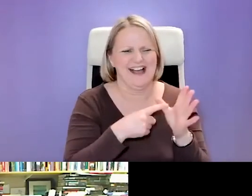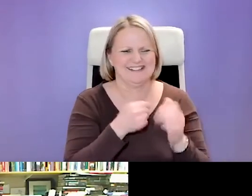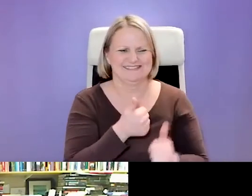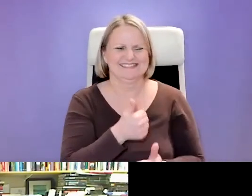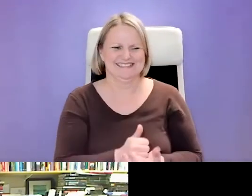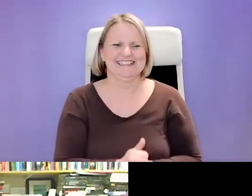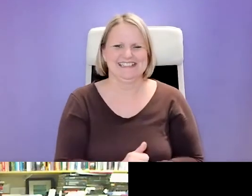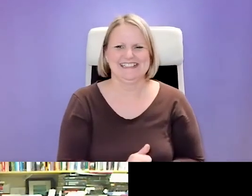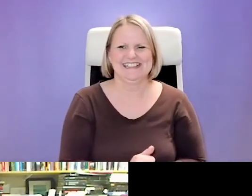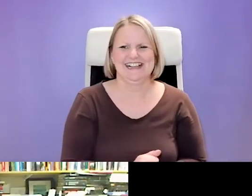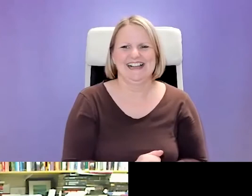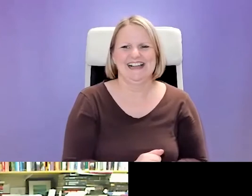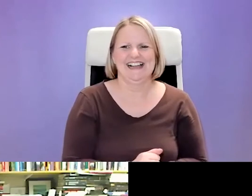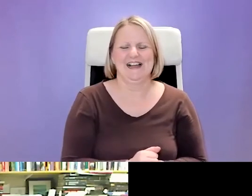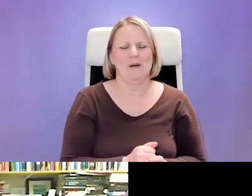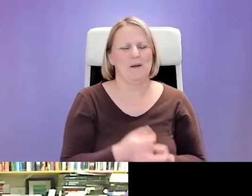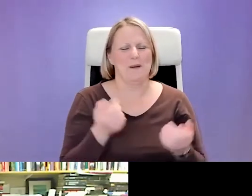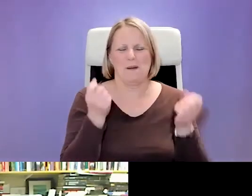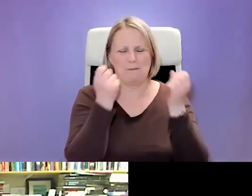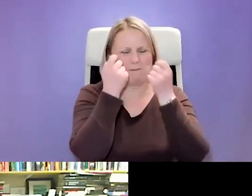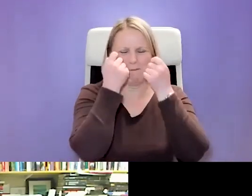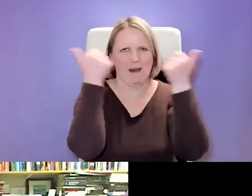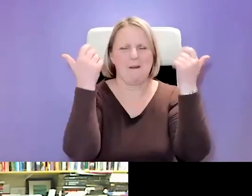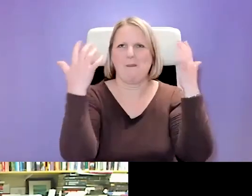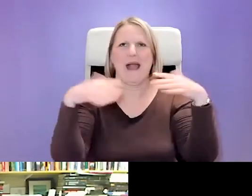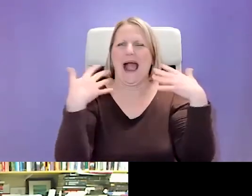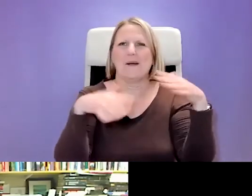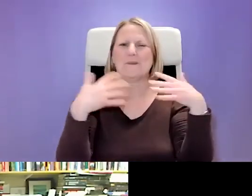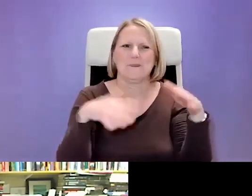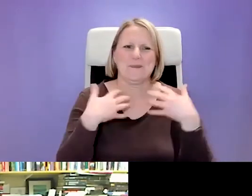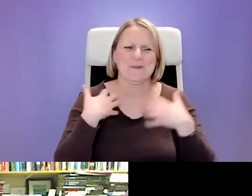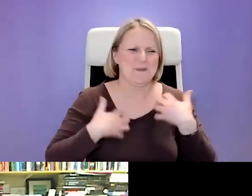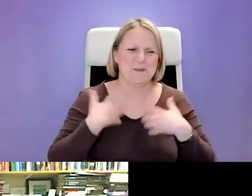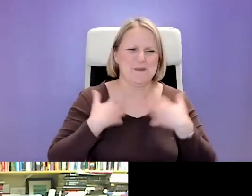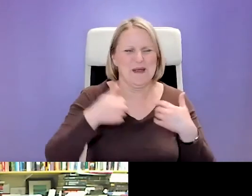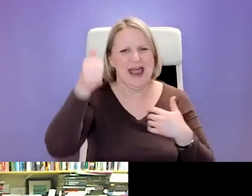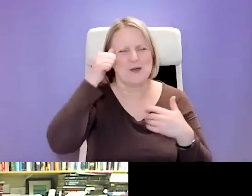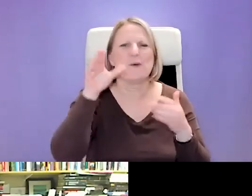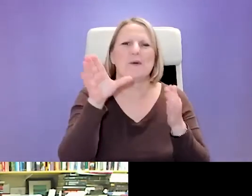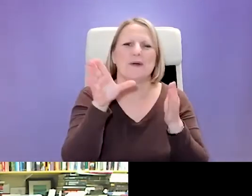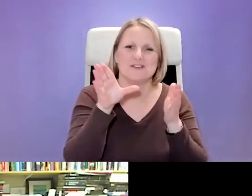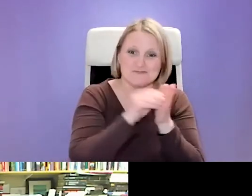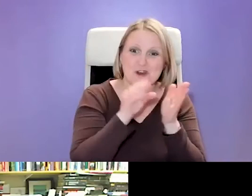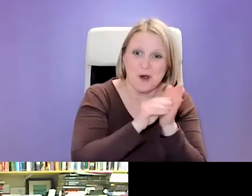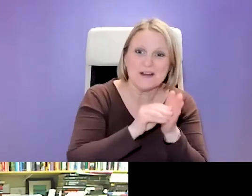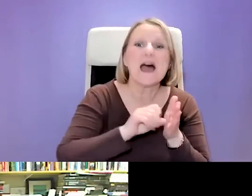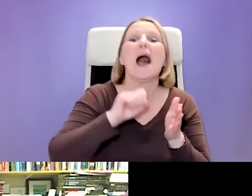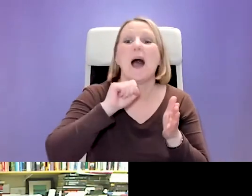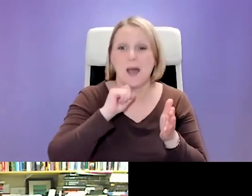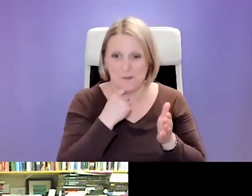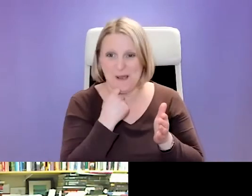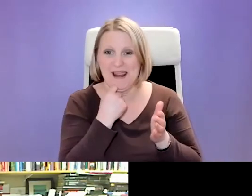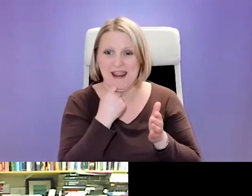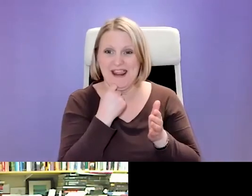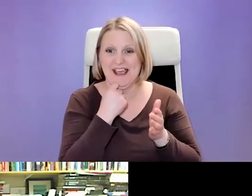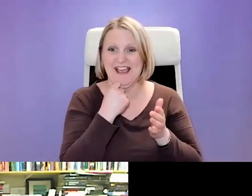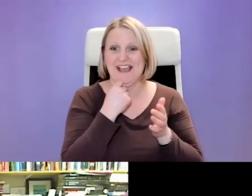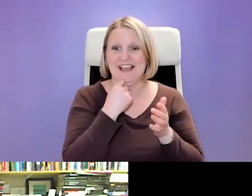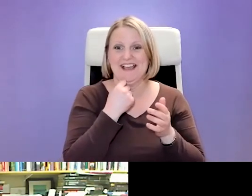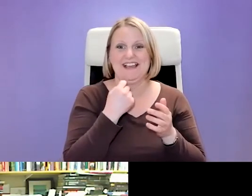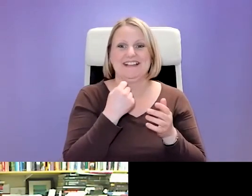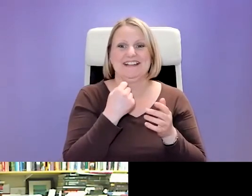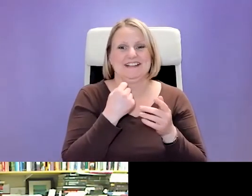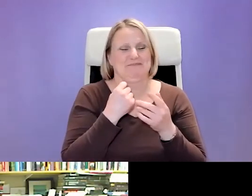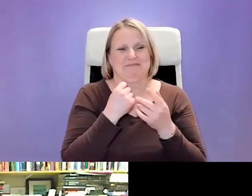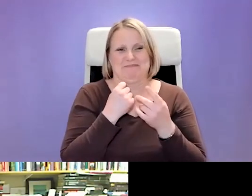Explosively interesting, so since this is being recorded, I will make a bold, to kind of rattle off a range of answers.